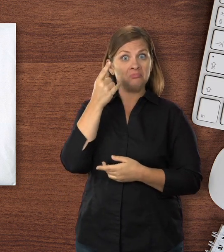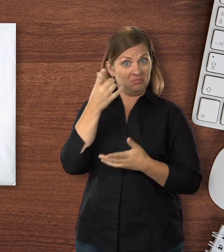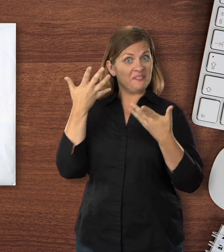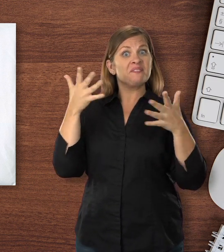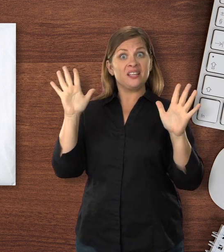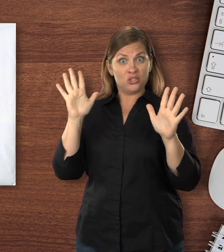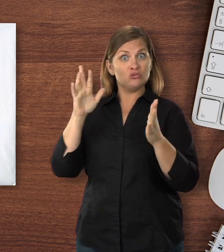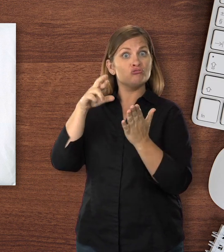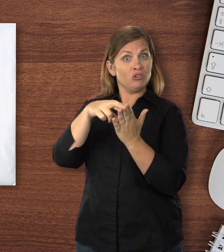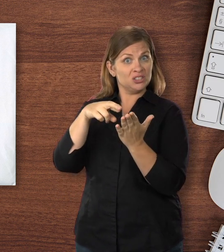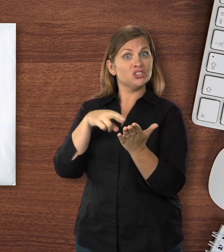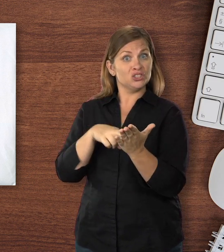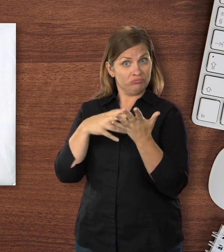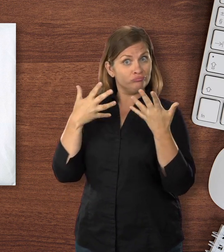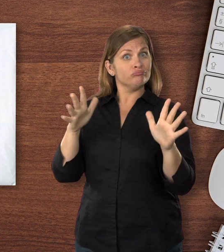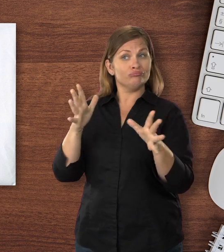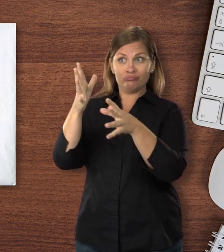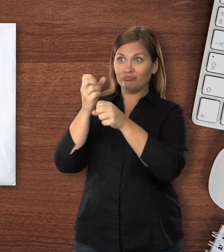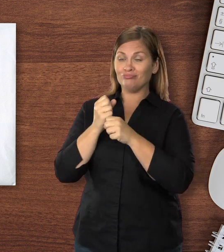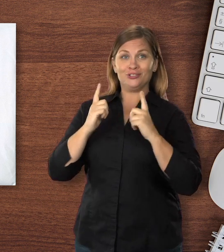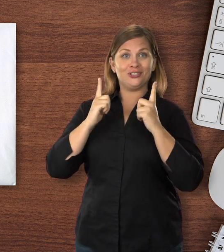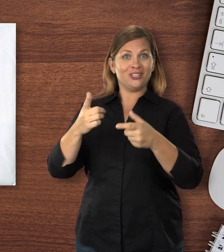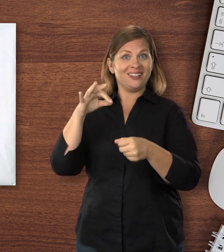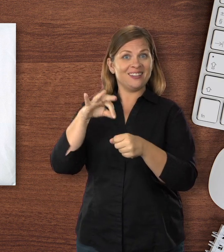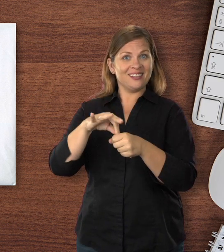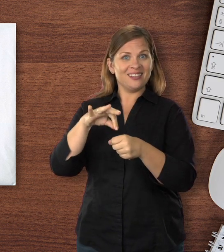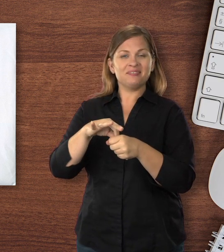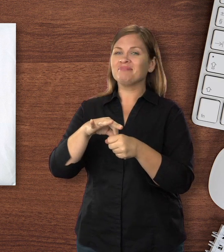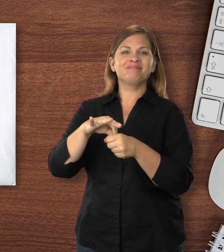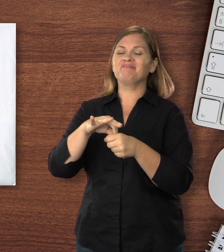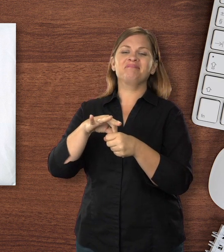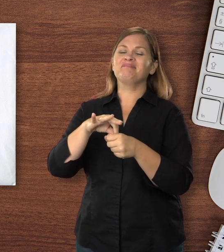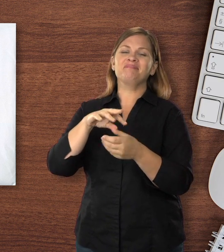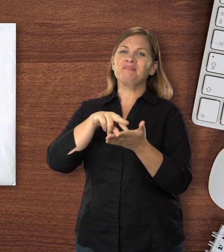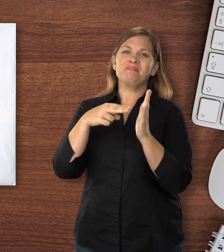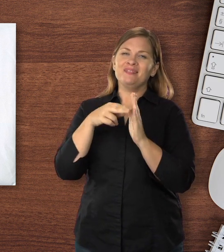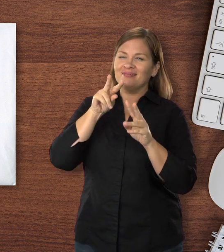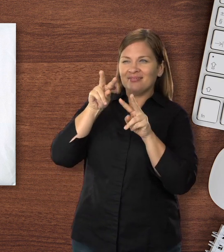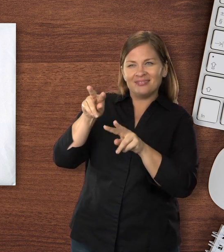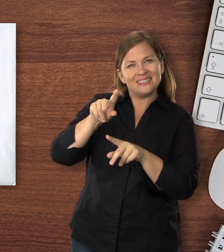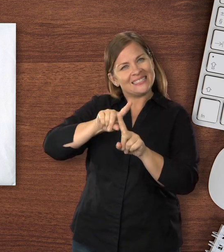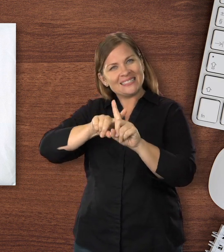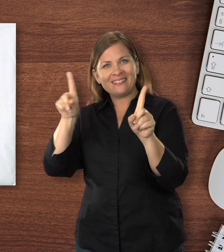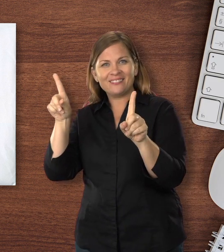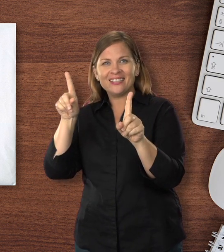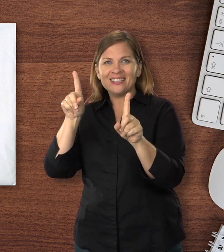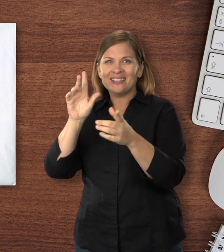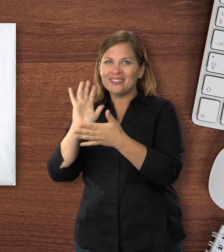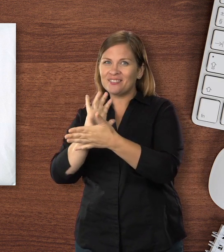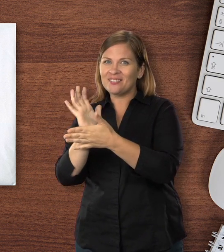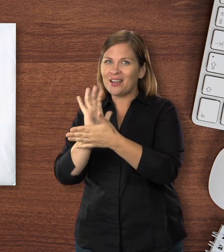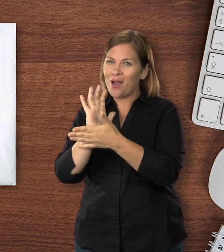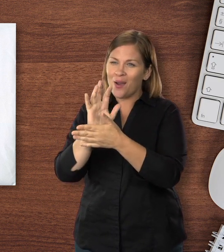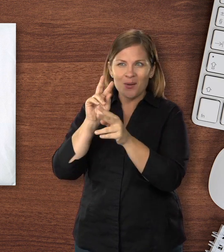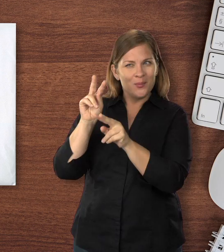If you have already registered, this video is not for you. We have a different video when you're registered.